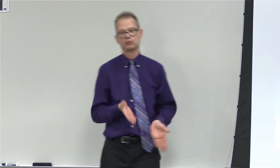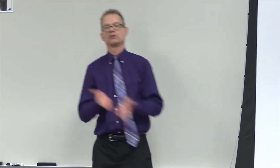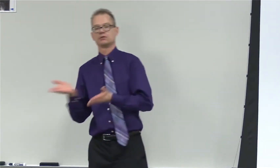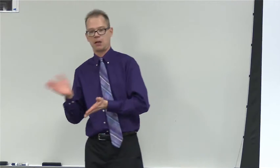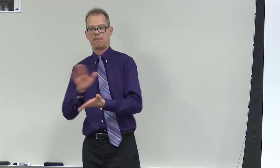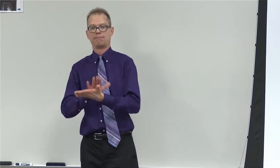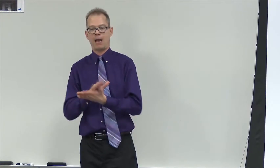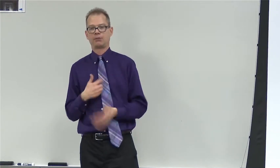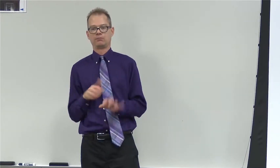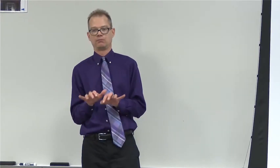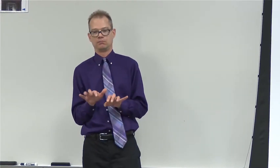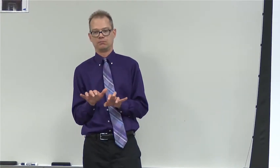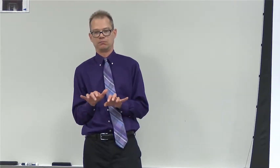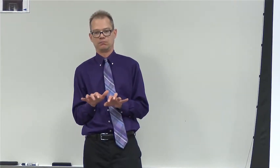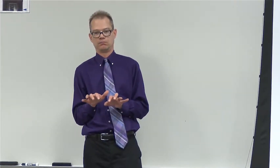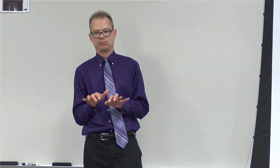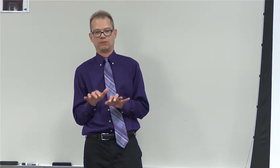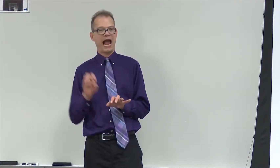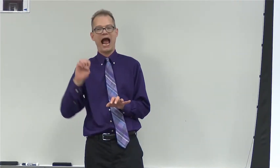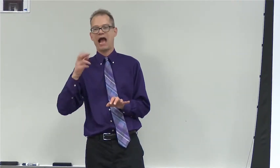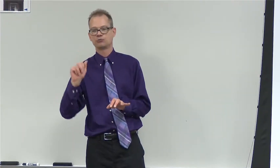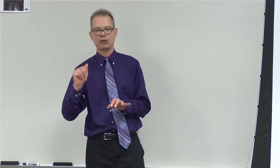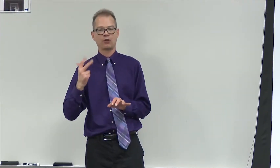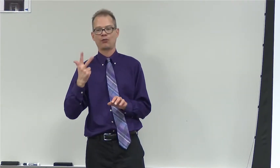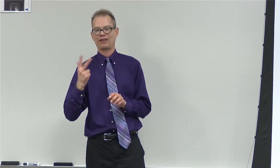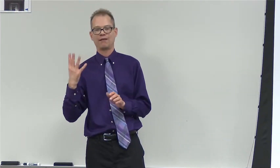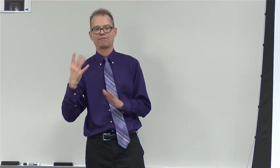When I finished, I would go home and type up my reports,